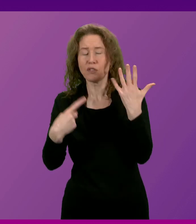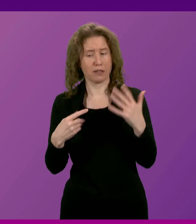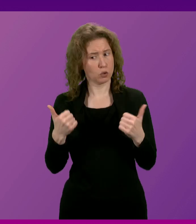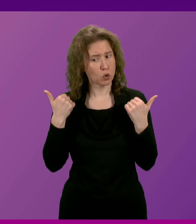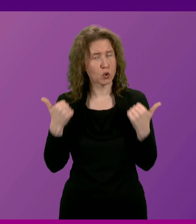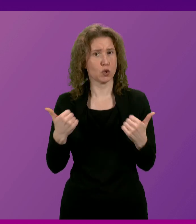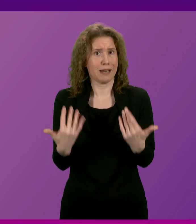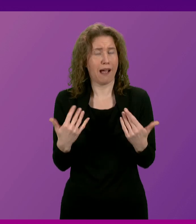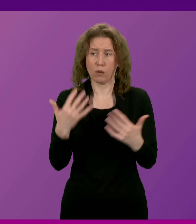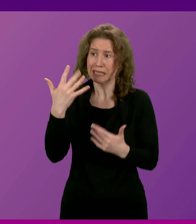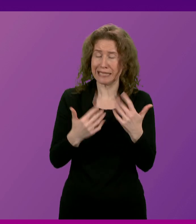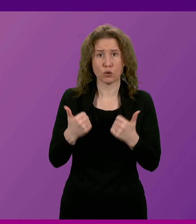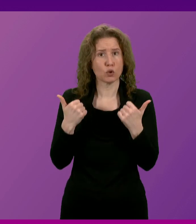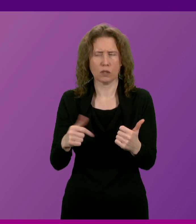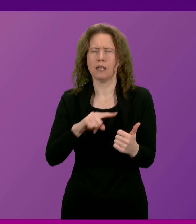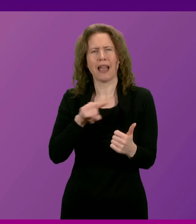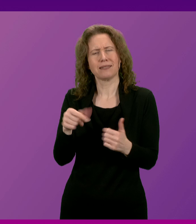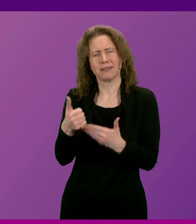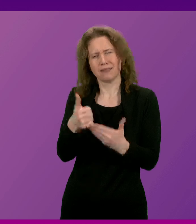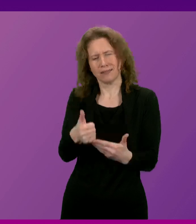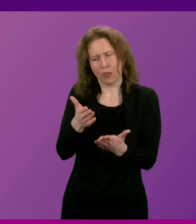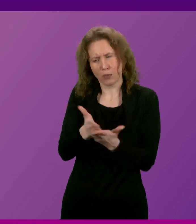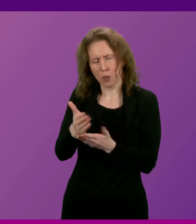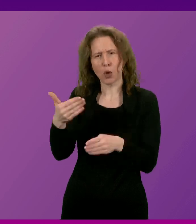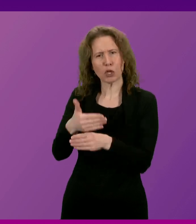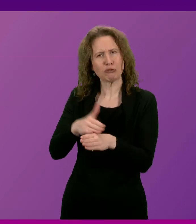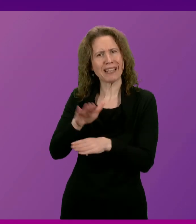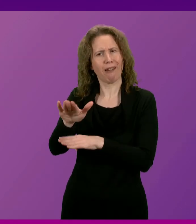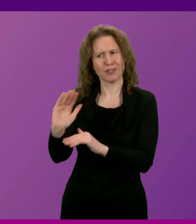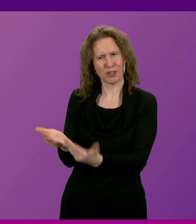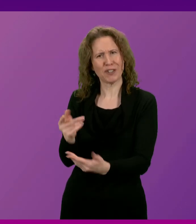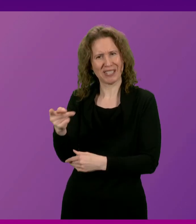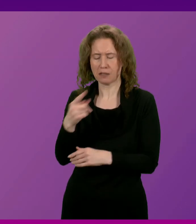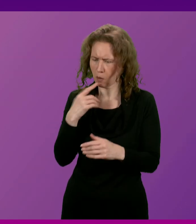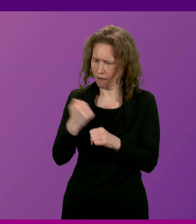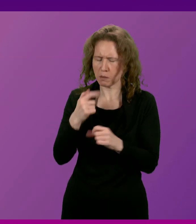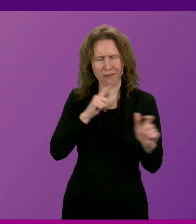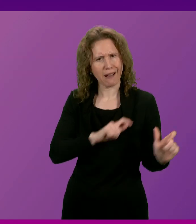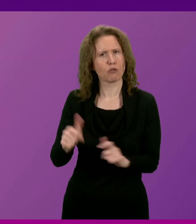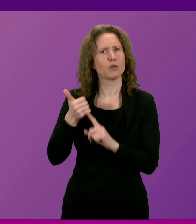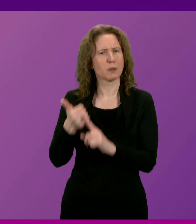and that is assisted by the advice that is available through the careers system. The Government will continue to support that work.